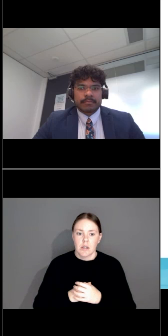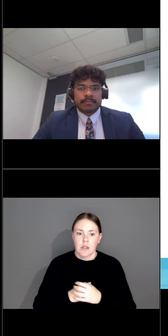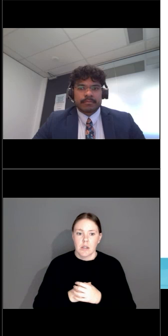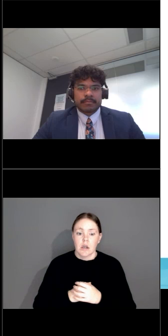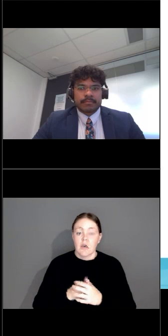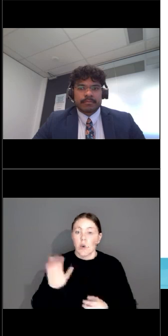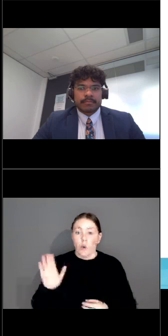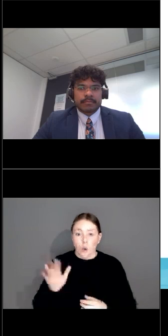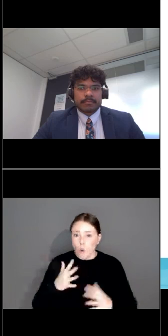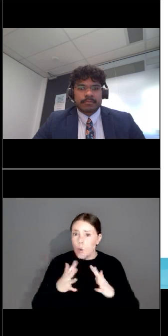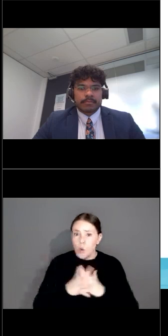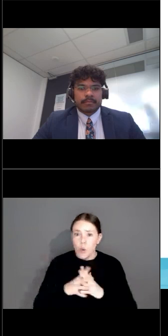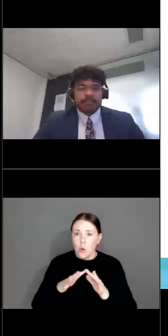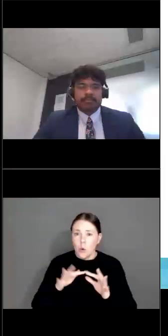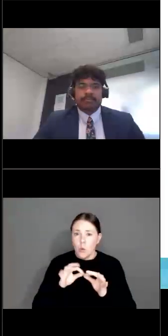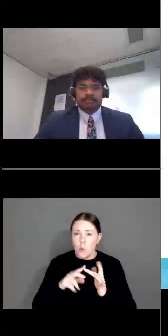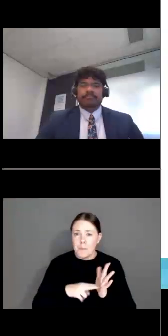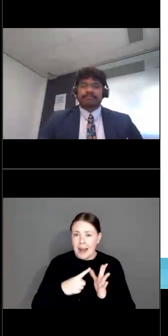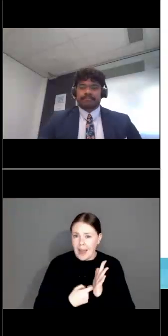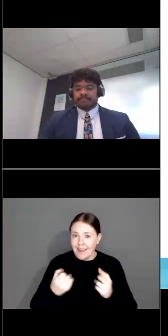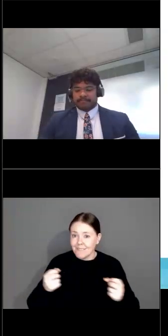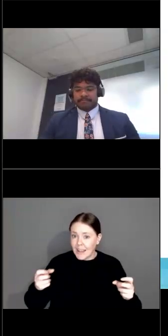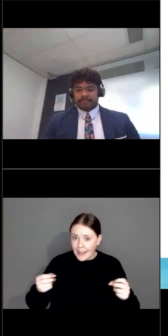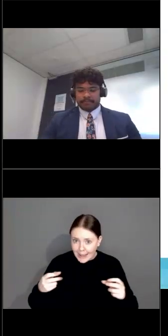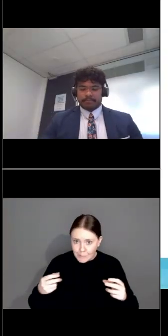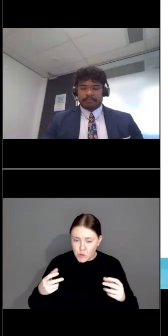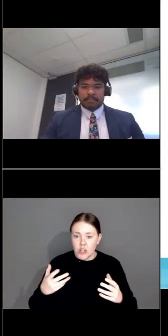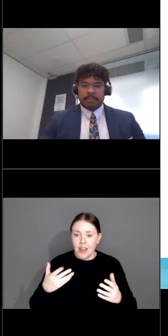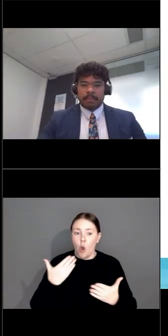upload those to our YouTube channel they're all there available for free there's like a couple of